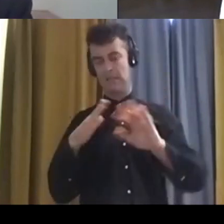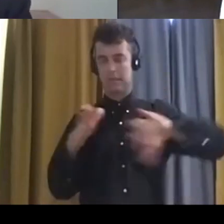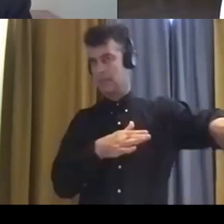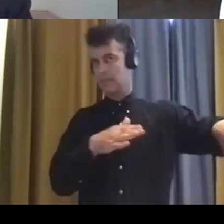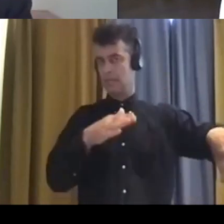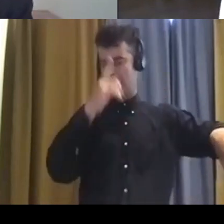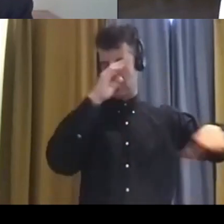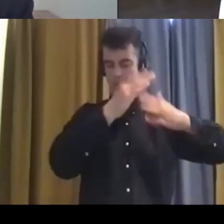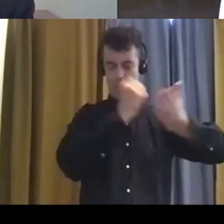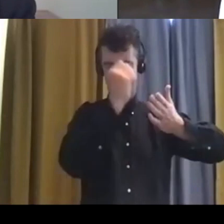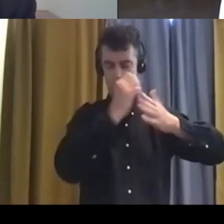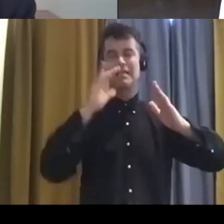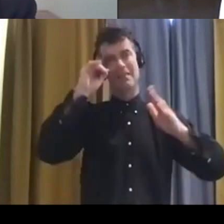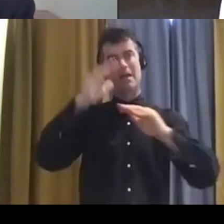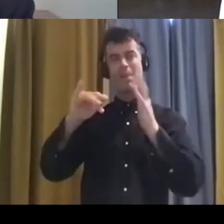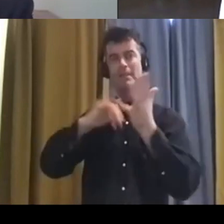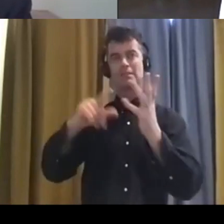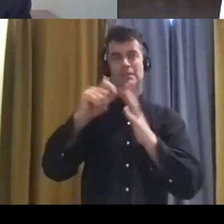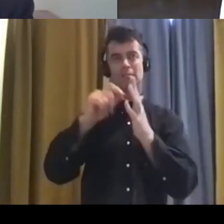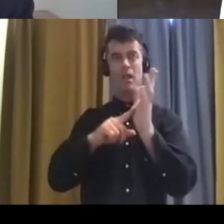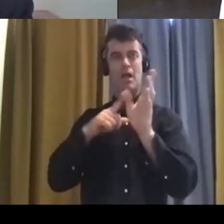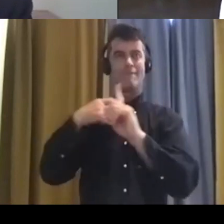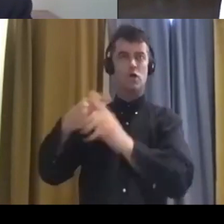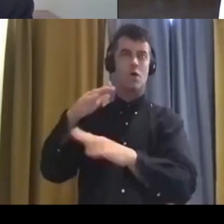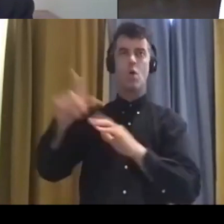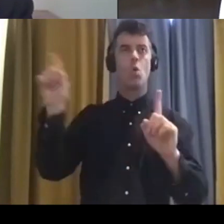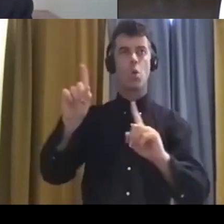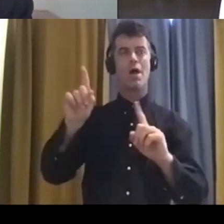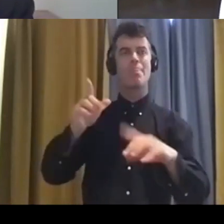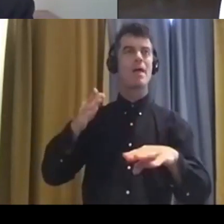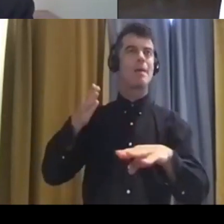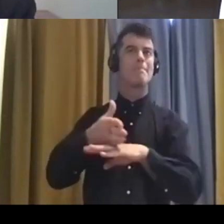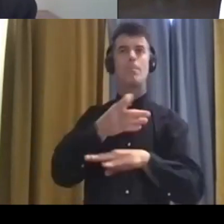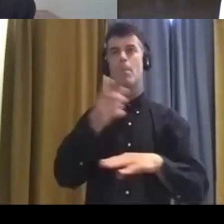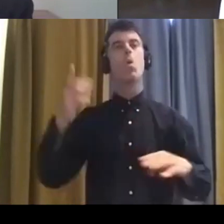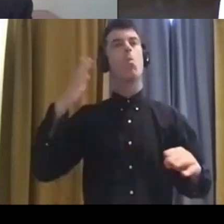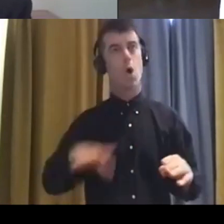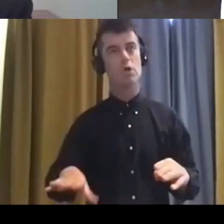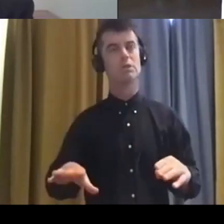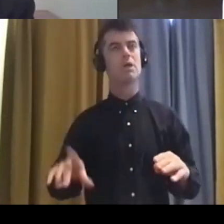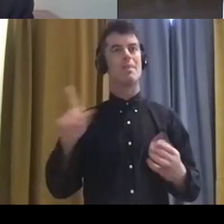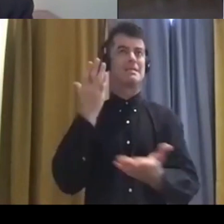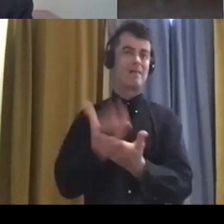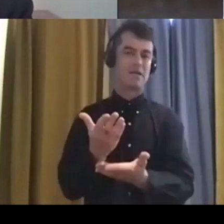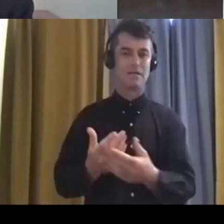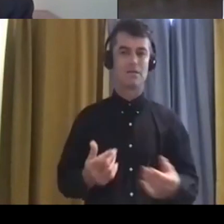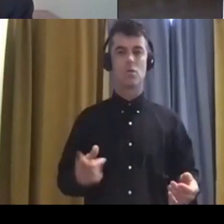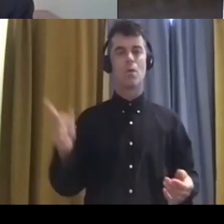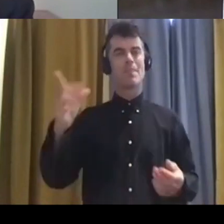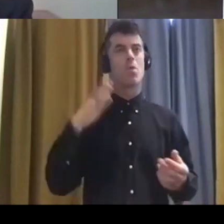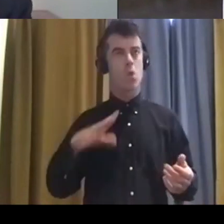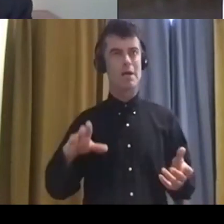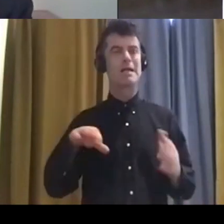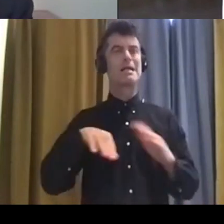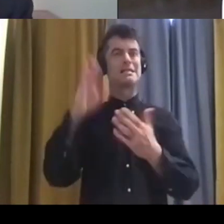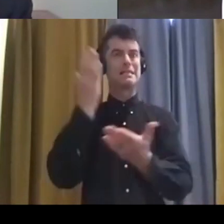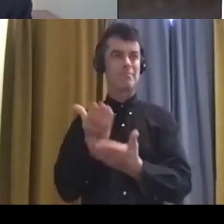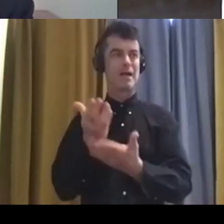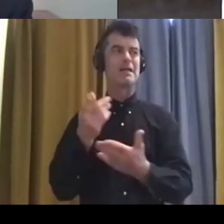I got to focus on what the employees want, the demand and what they want demand is success,